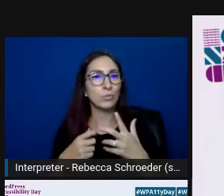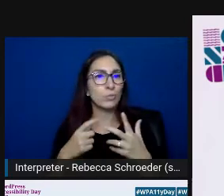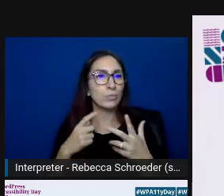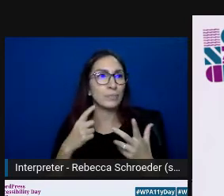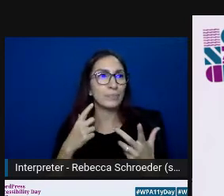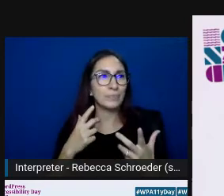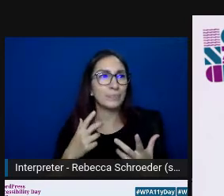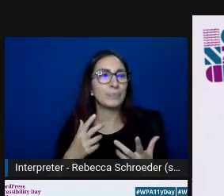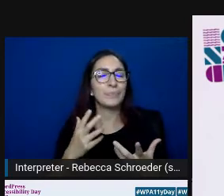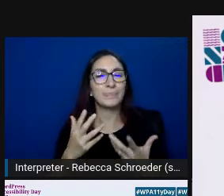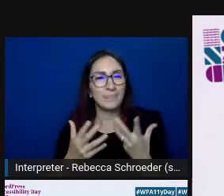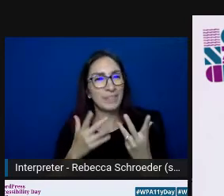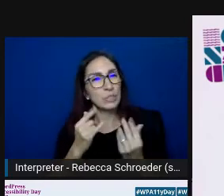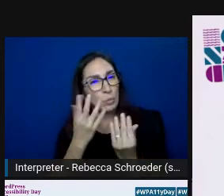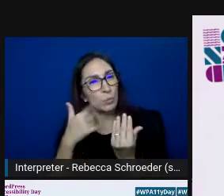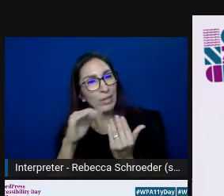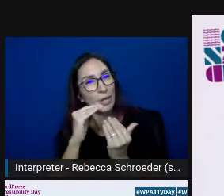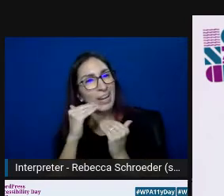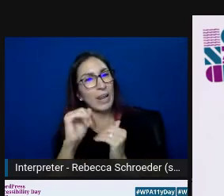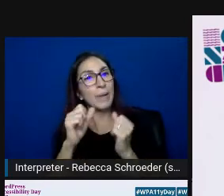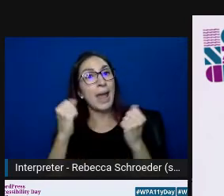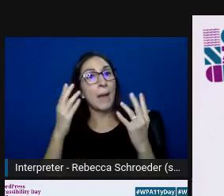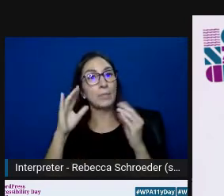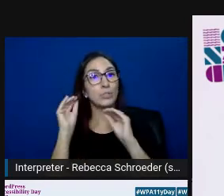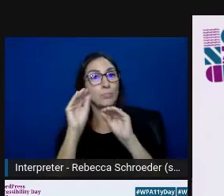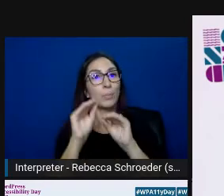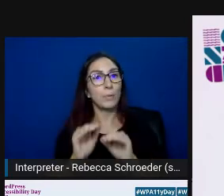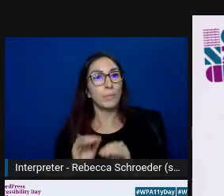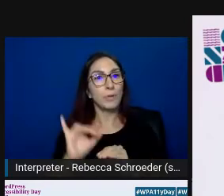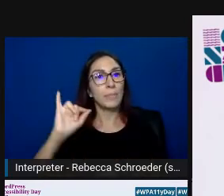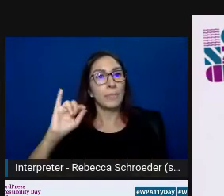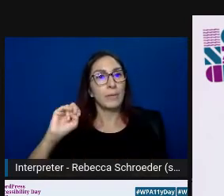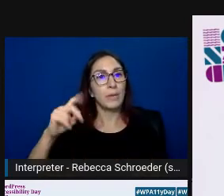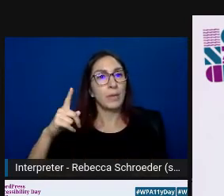We're limiting the number of inputs that they can be added to the editing screens.